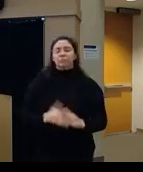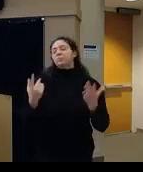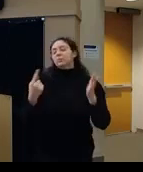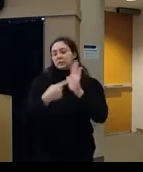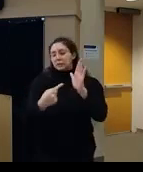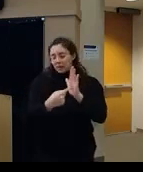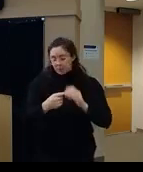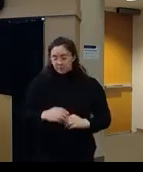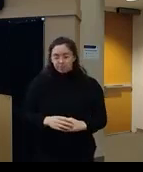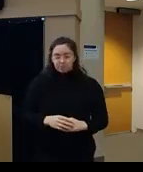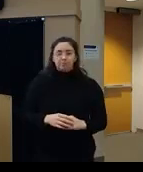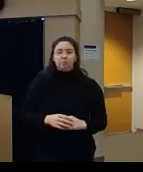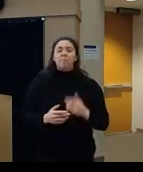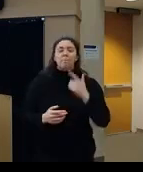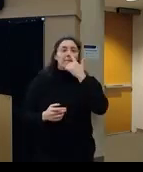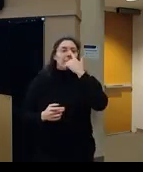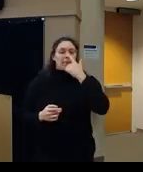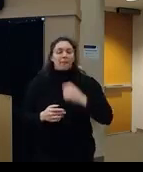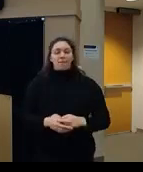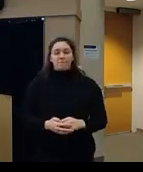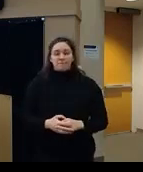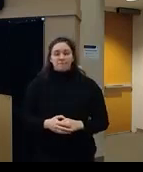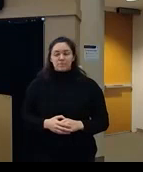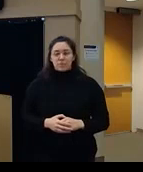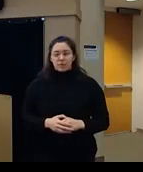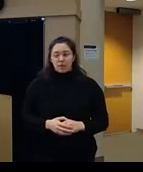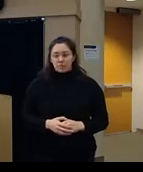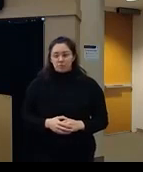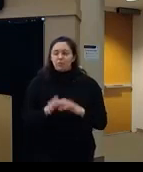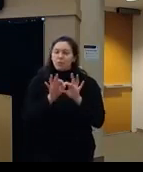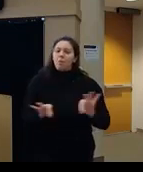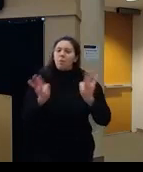to think well let me give you a quick definition that's important when we're talking about these